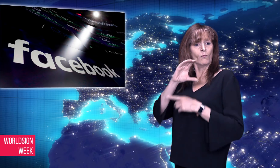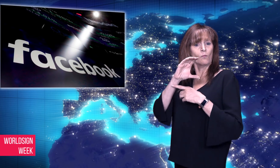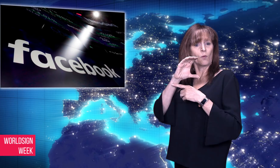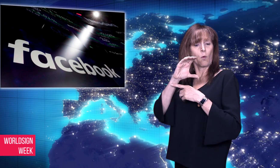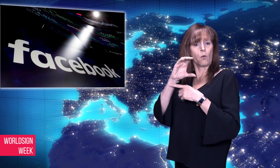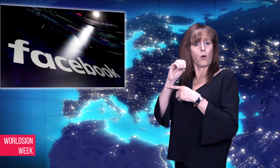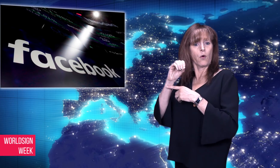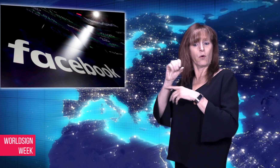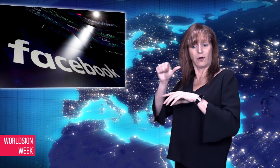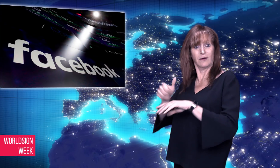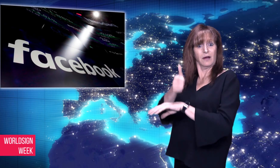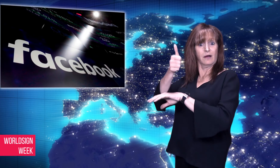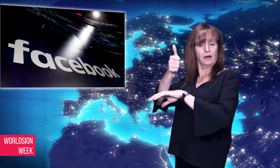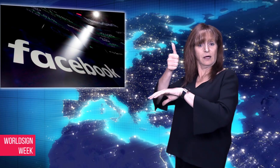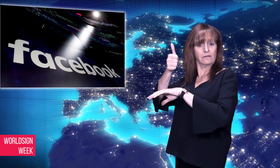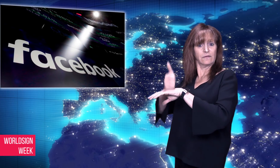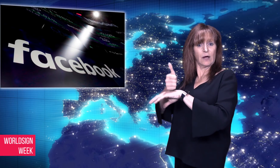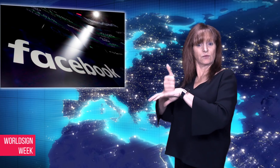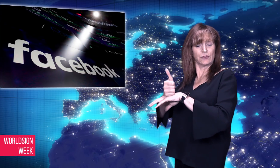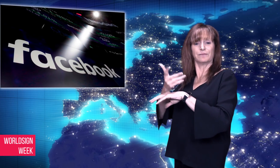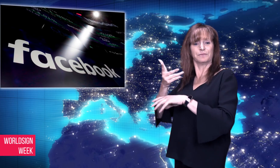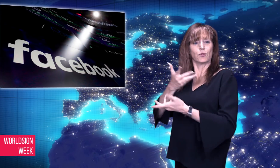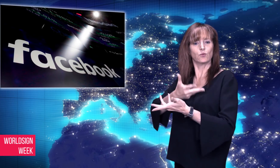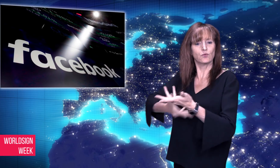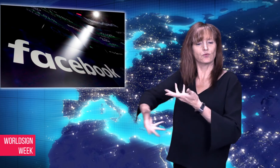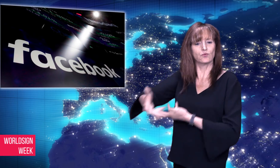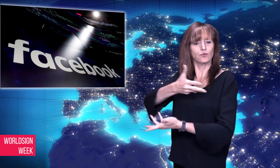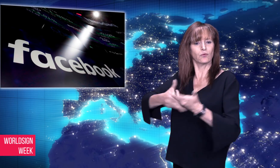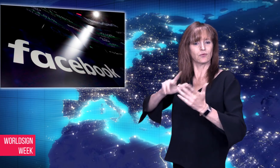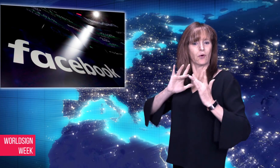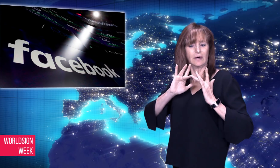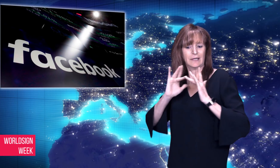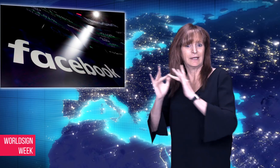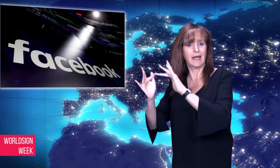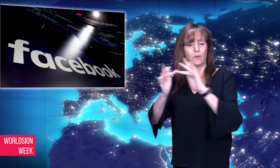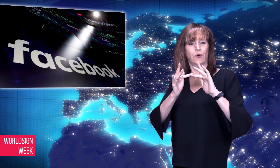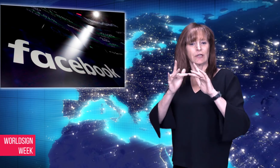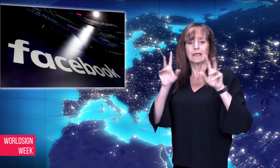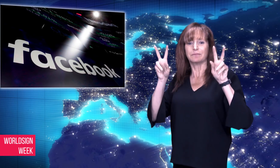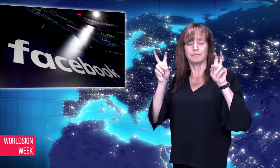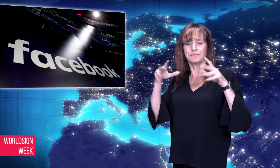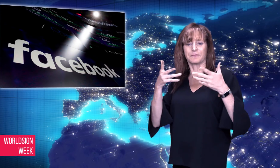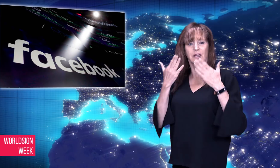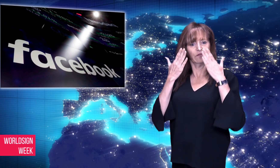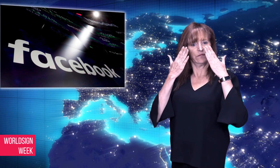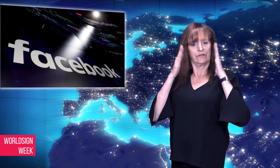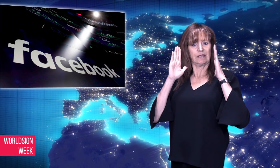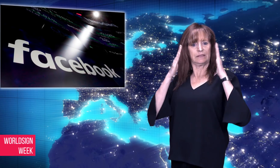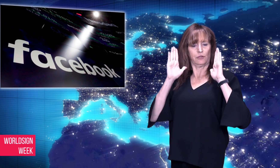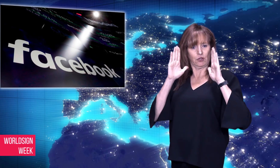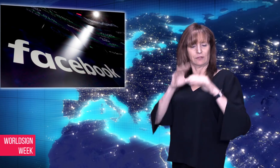A co-founder of the social